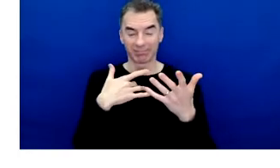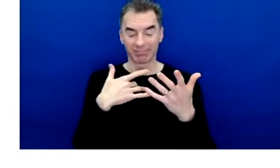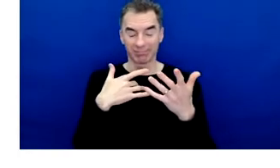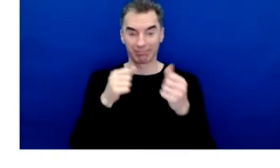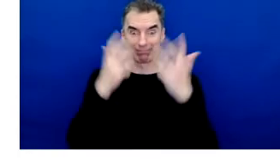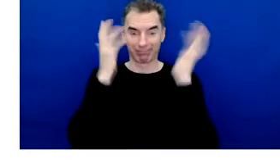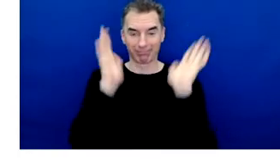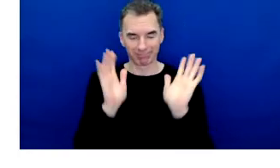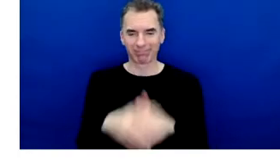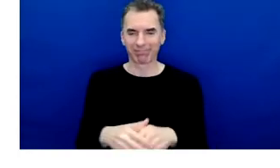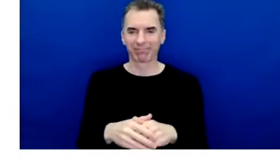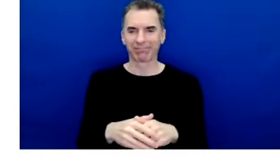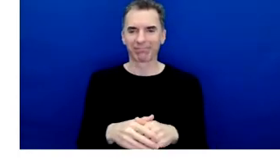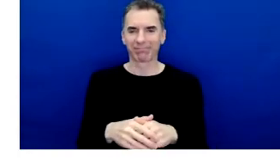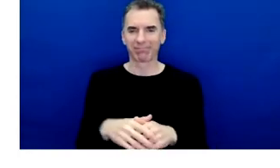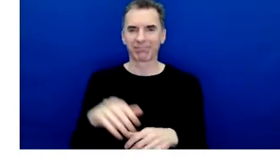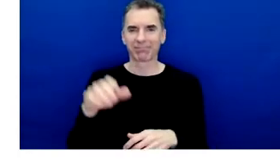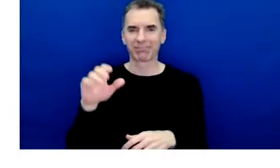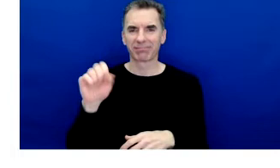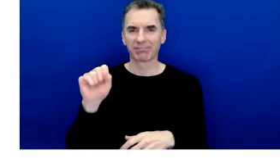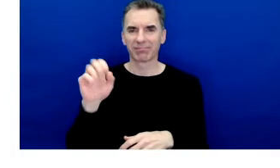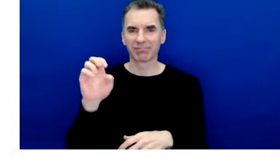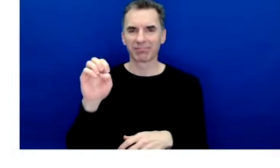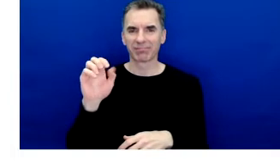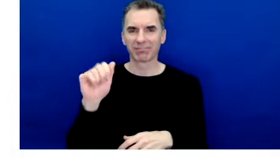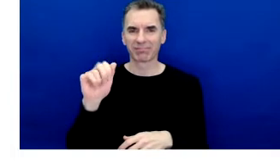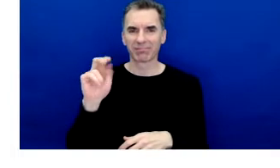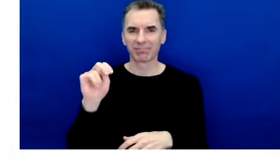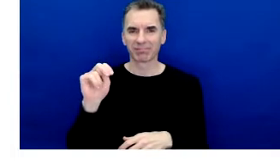because, Sean, I would say you got to go to your